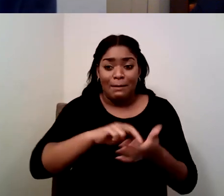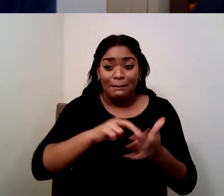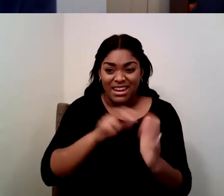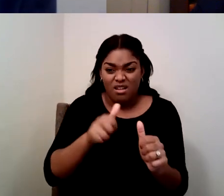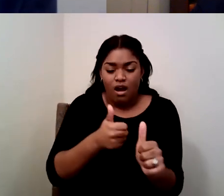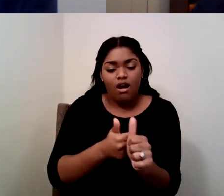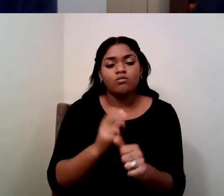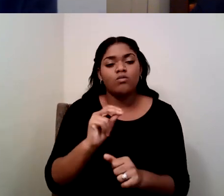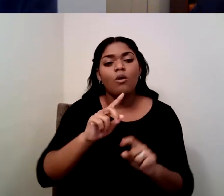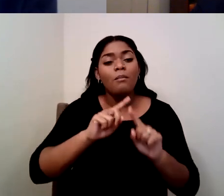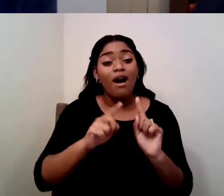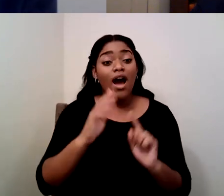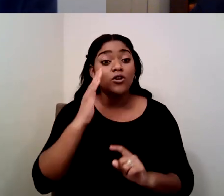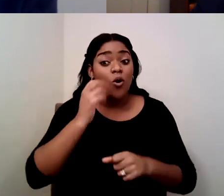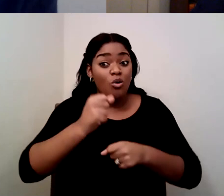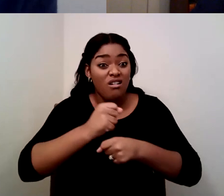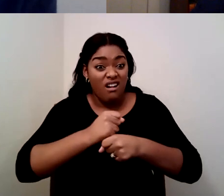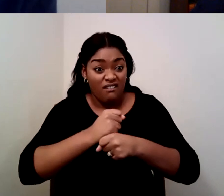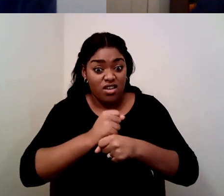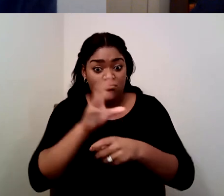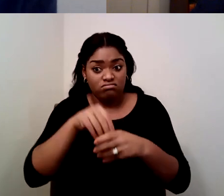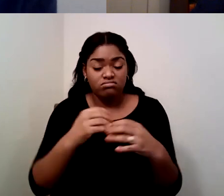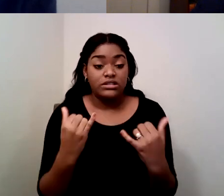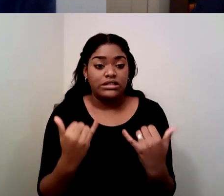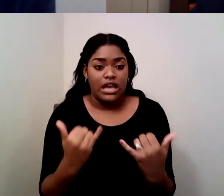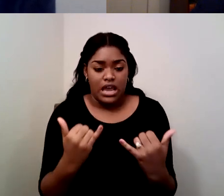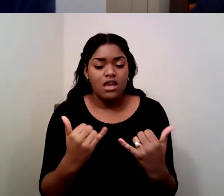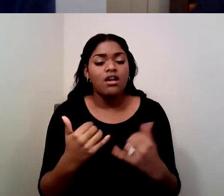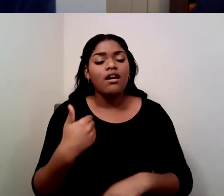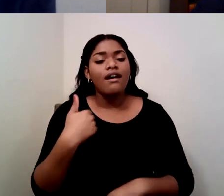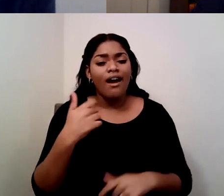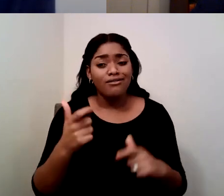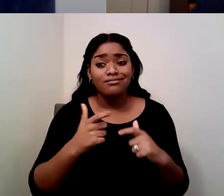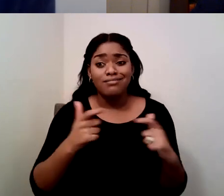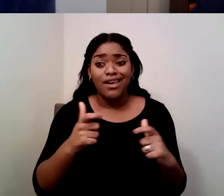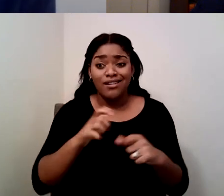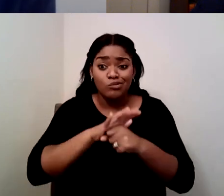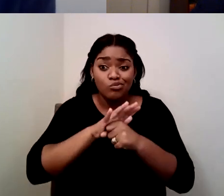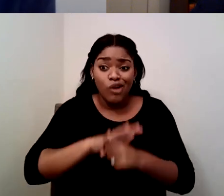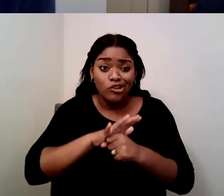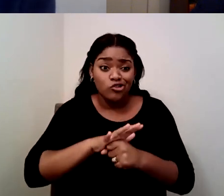know in coffee today is that there are significant pressures that are being